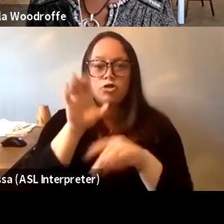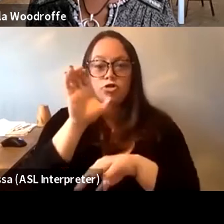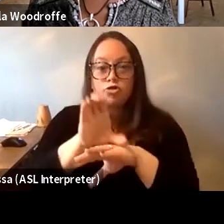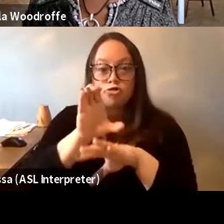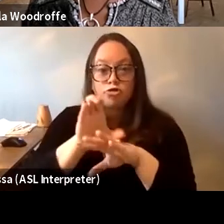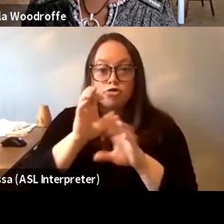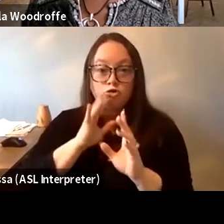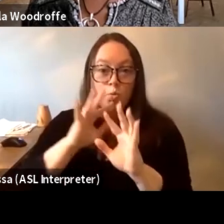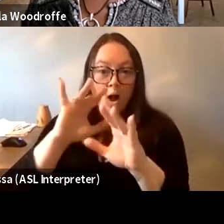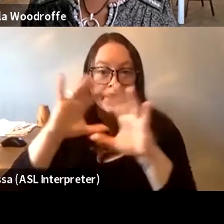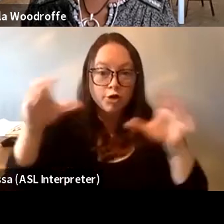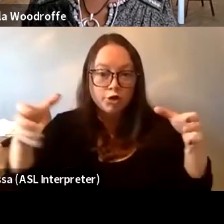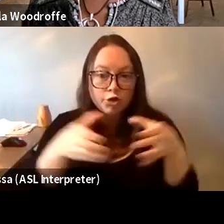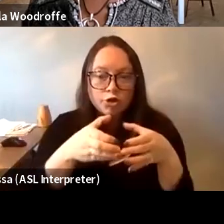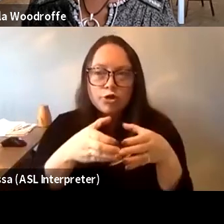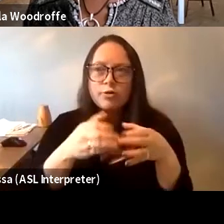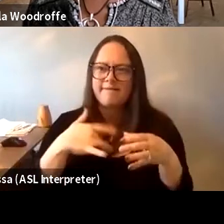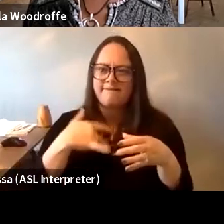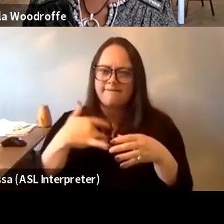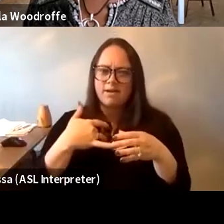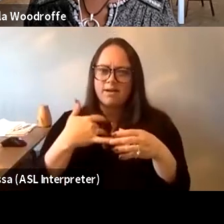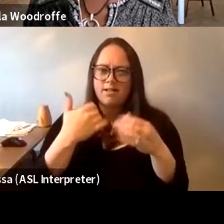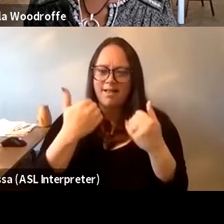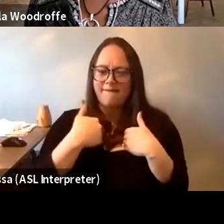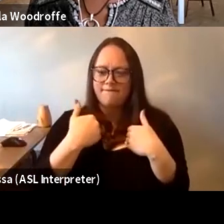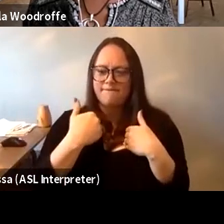Sunday or every Saturday, you would meet up and you hang out